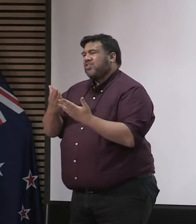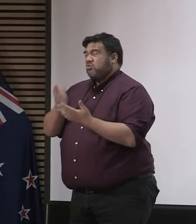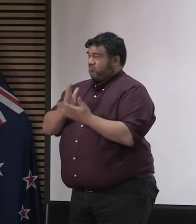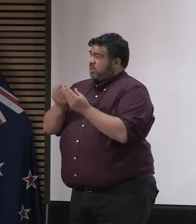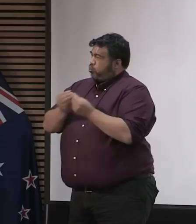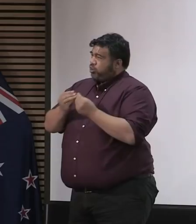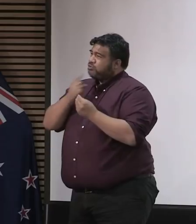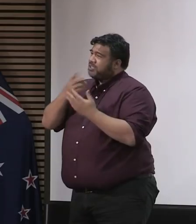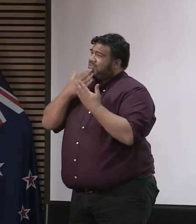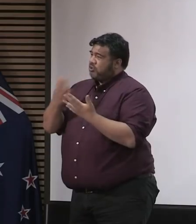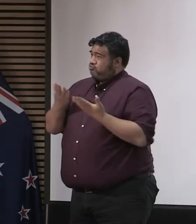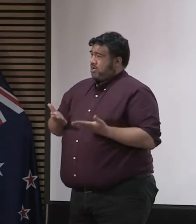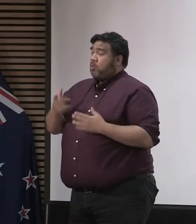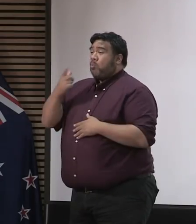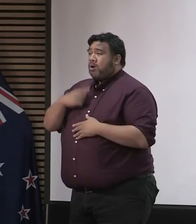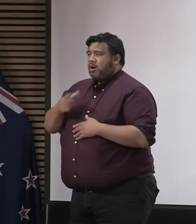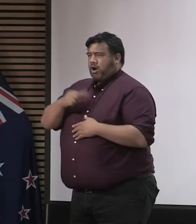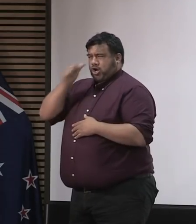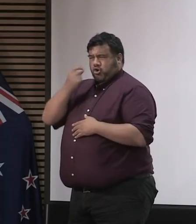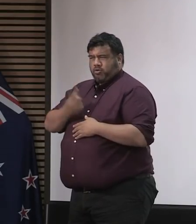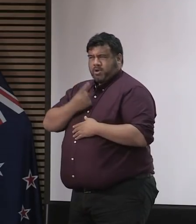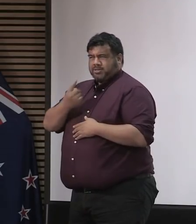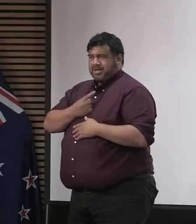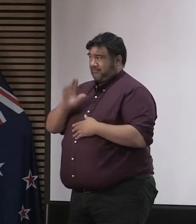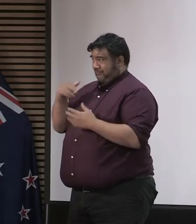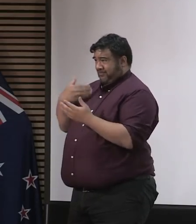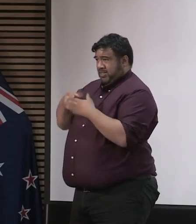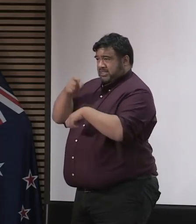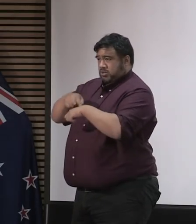I have had many letters during our lockdown outlining their essential work during alert